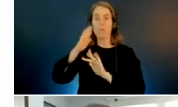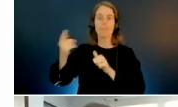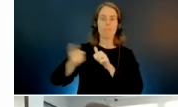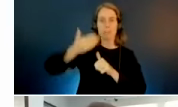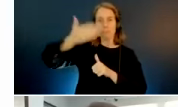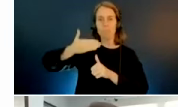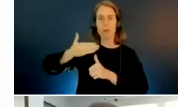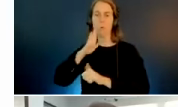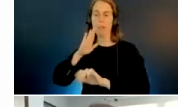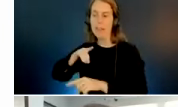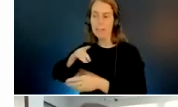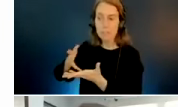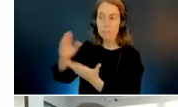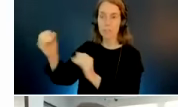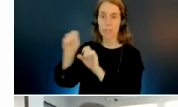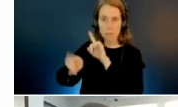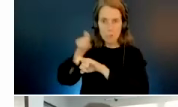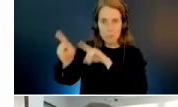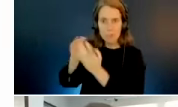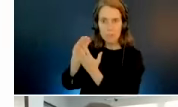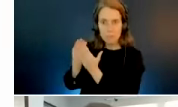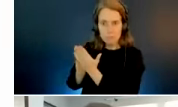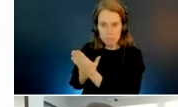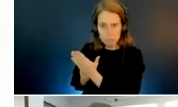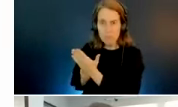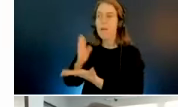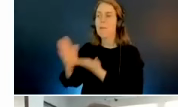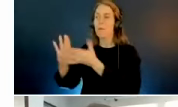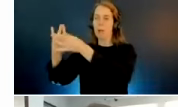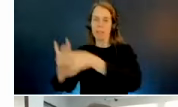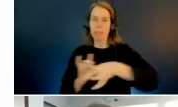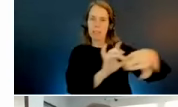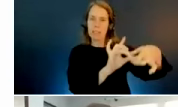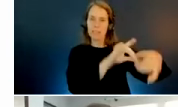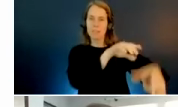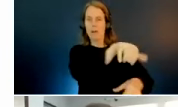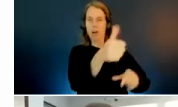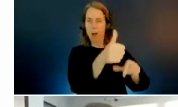they might do something like refer you out to one of our partner organizations they might give